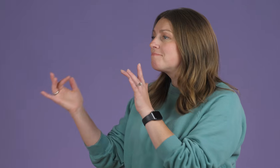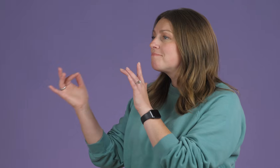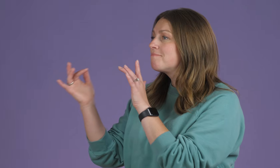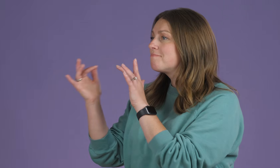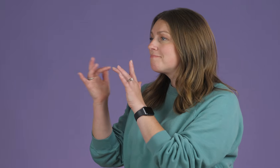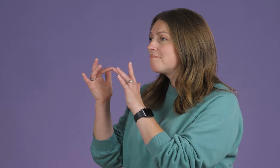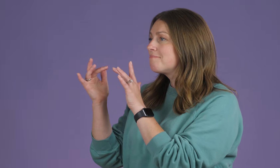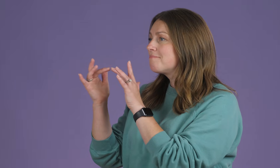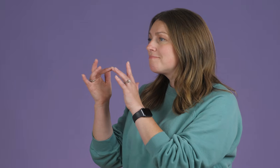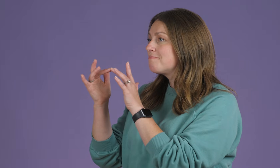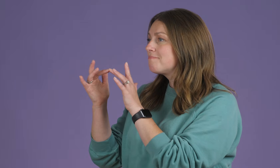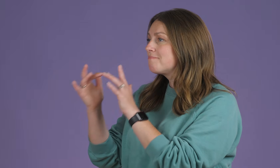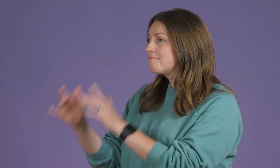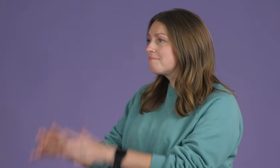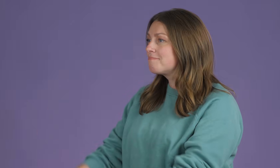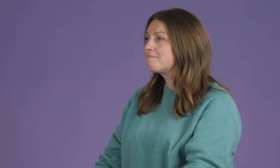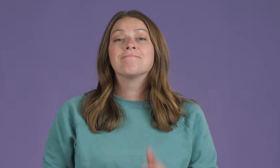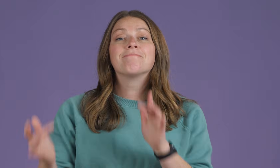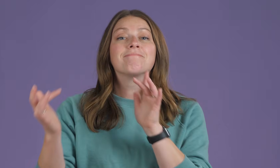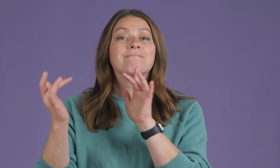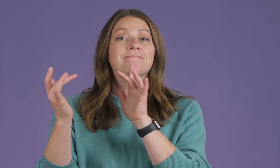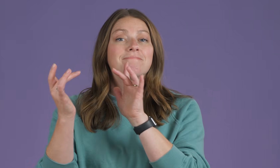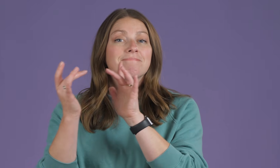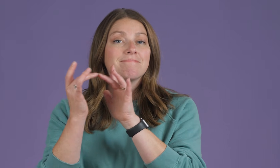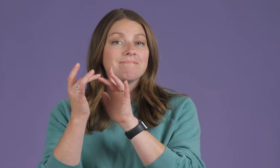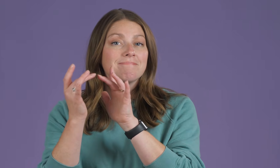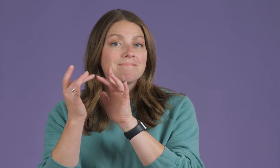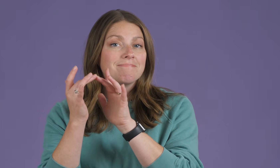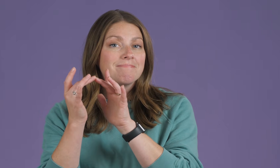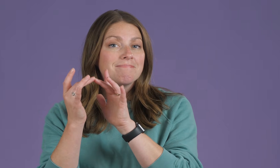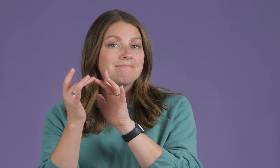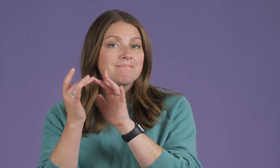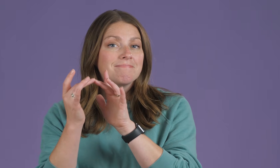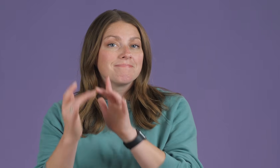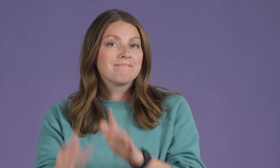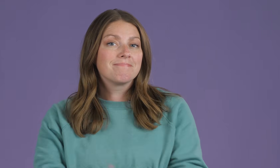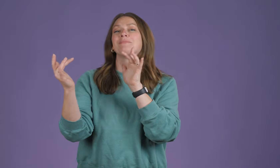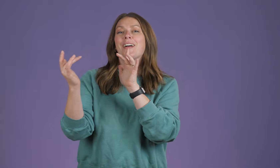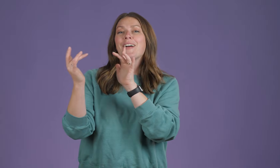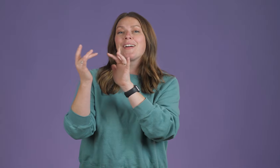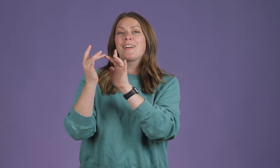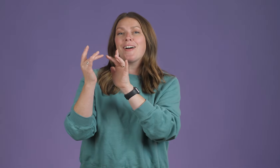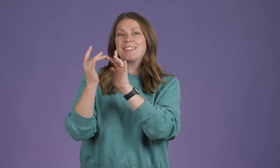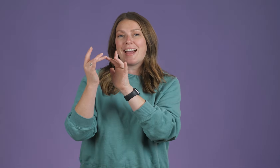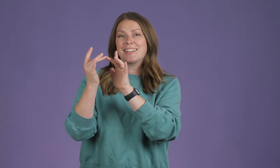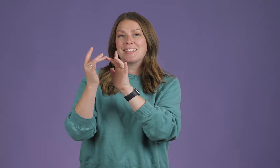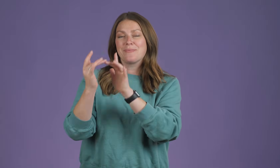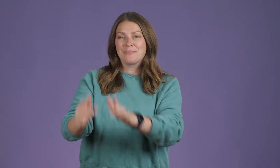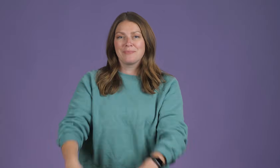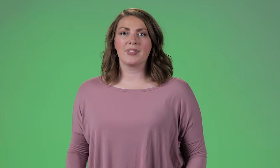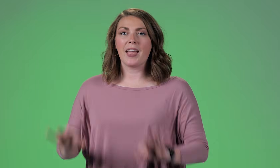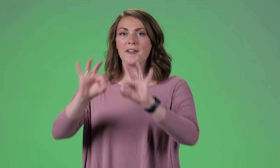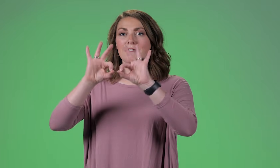Your two middle fingers are pointed out coming in contact with each other. Contact.